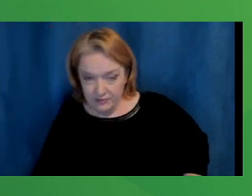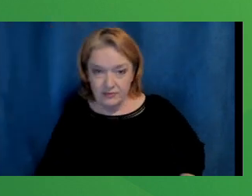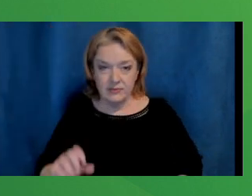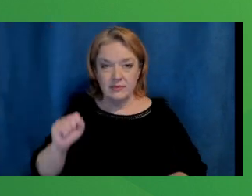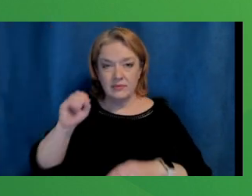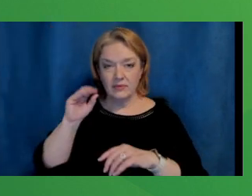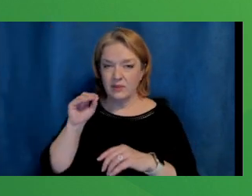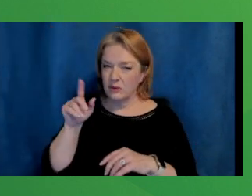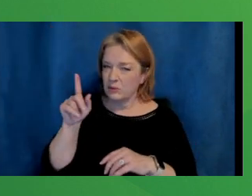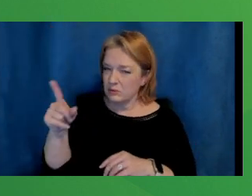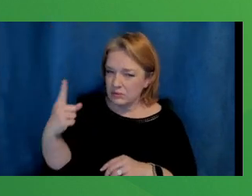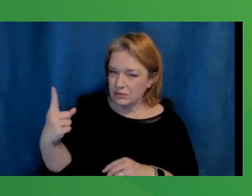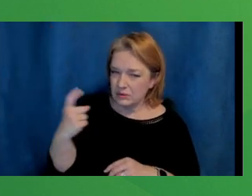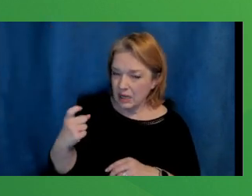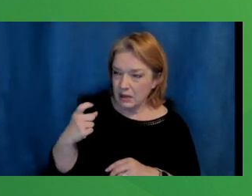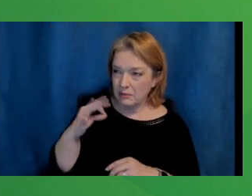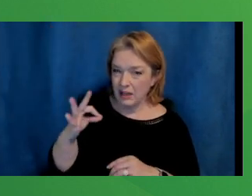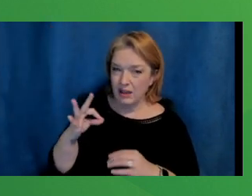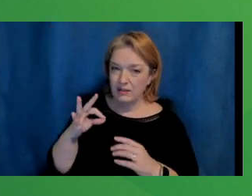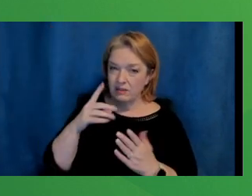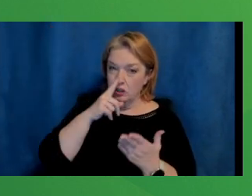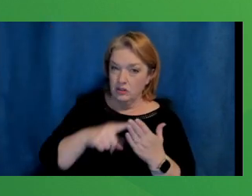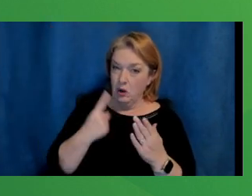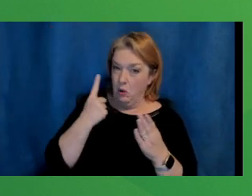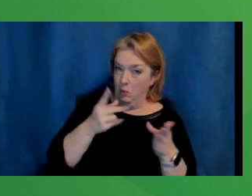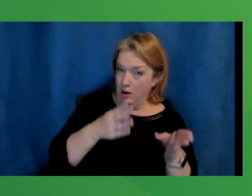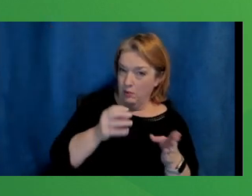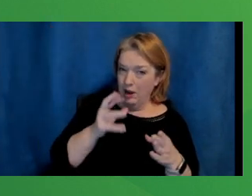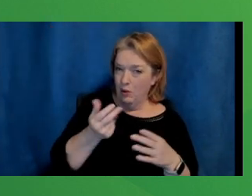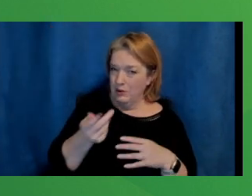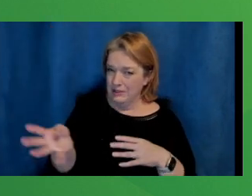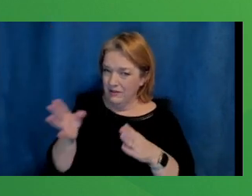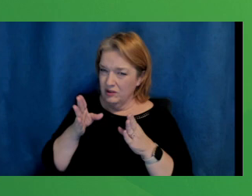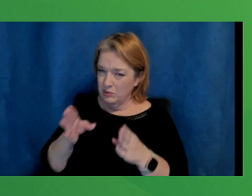Was it tested in other ways? And did you see anything that you think decrease optimism? HELEN BOND: